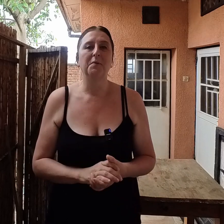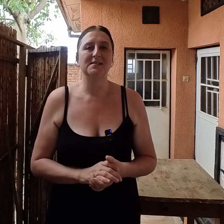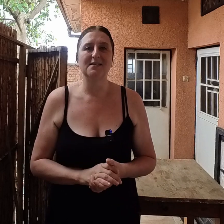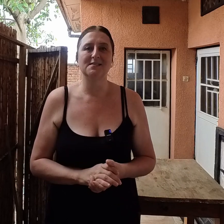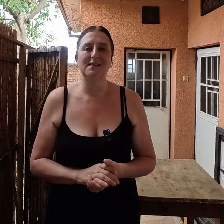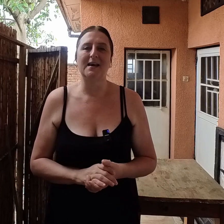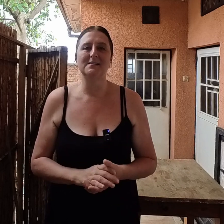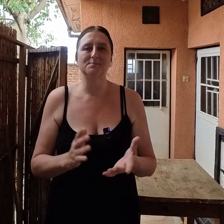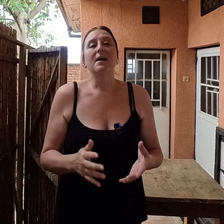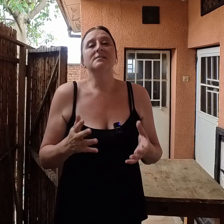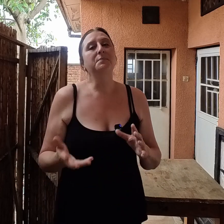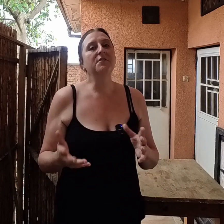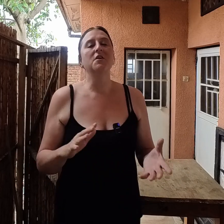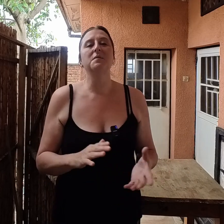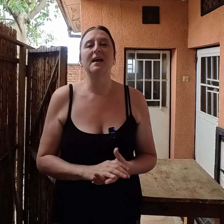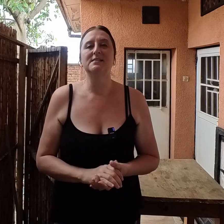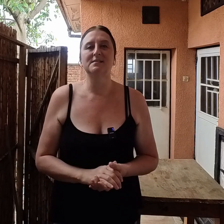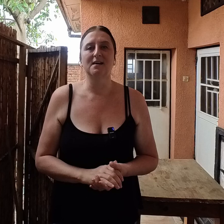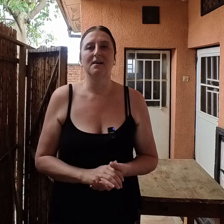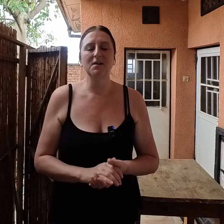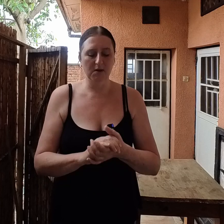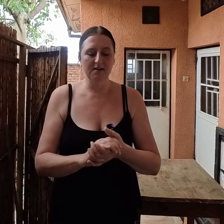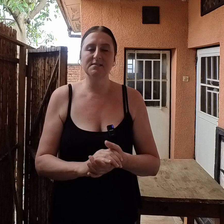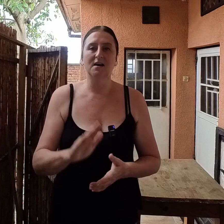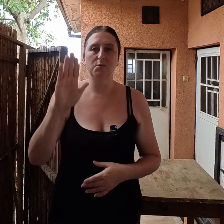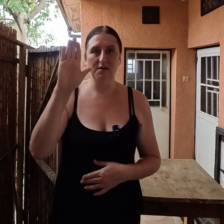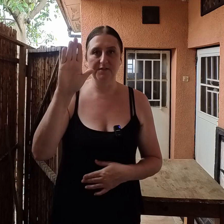popping down to see it. Now, it's a bit of a complicated sign. We're going to start with our